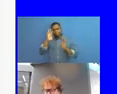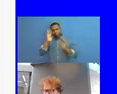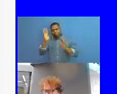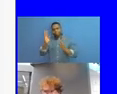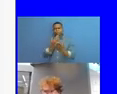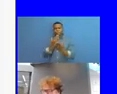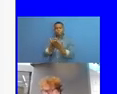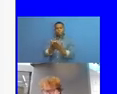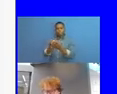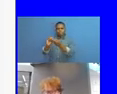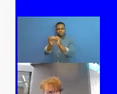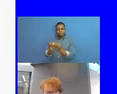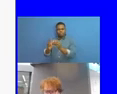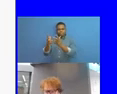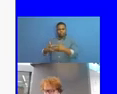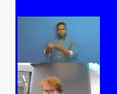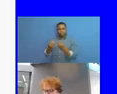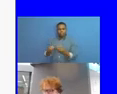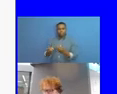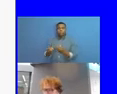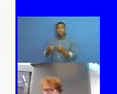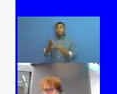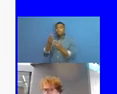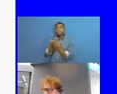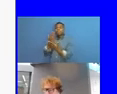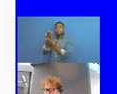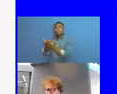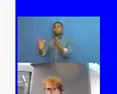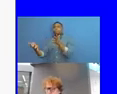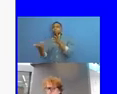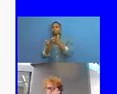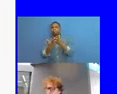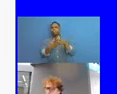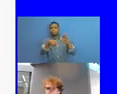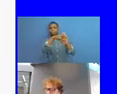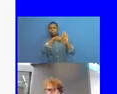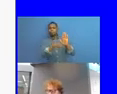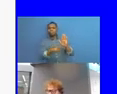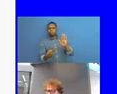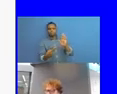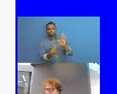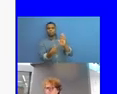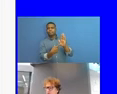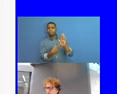to help to share and exchange artistic ideas, to identify common goals and challenges